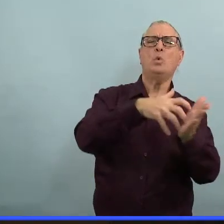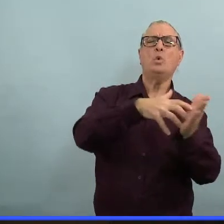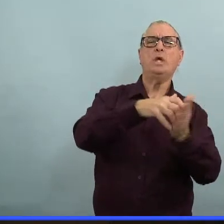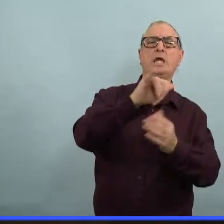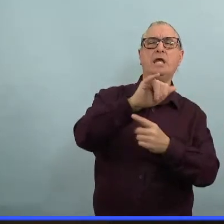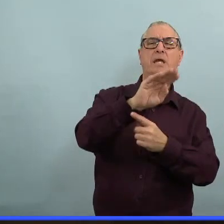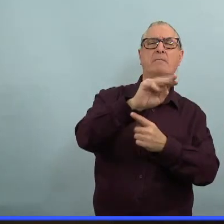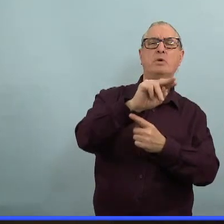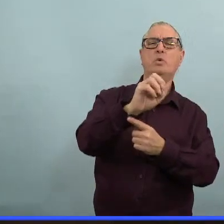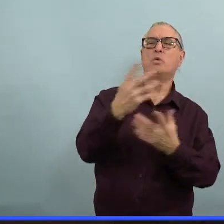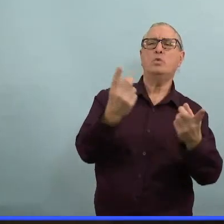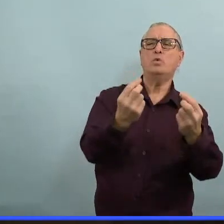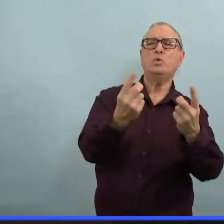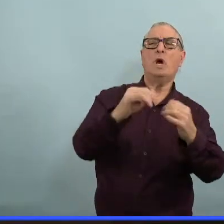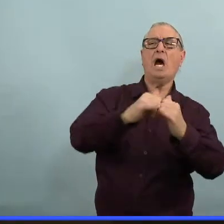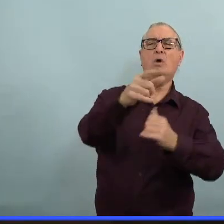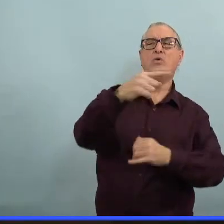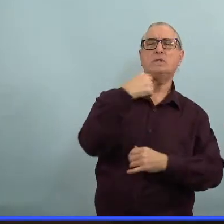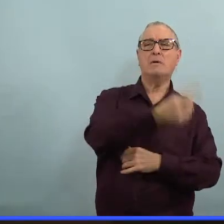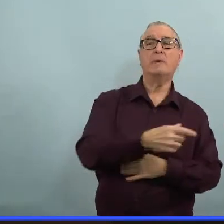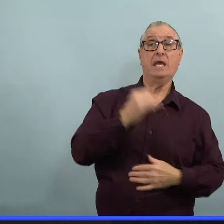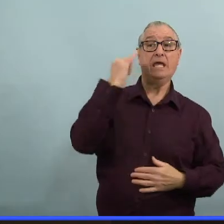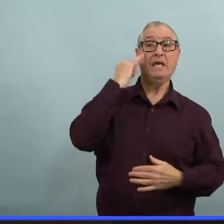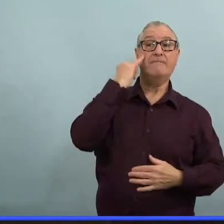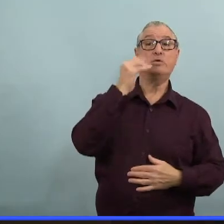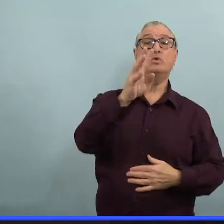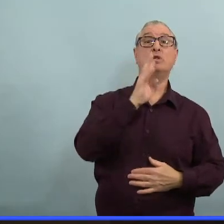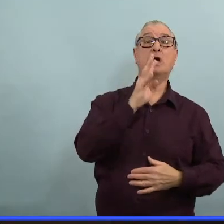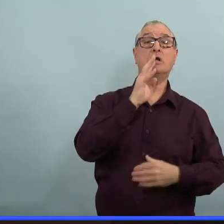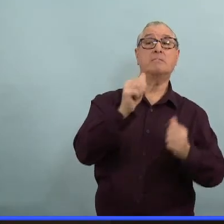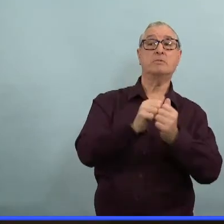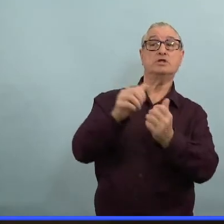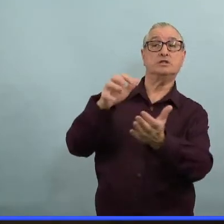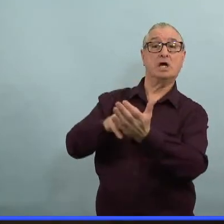overestimating them as you just implied what do you say to the families and people who are